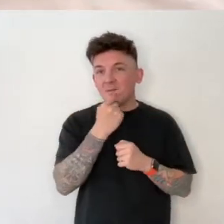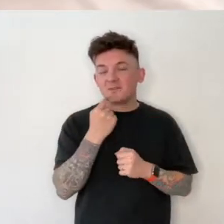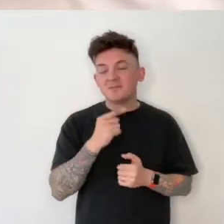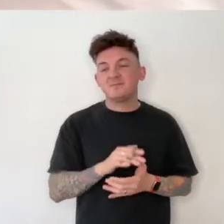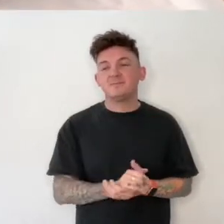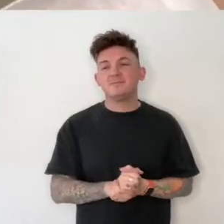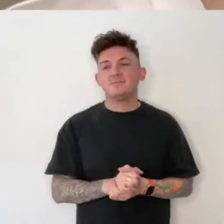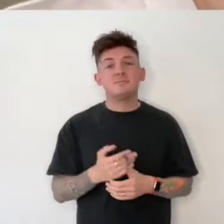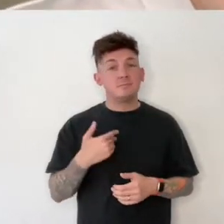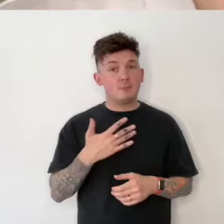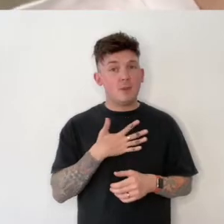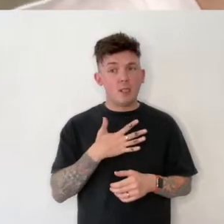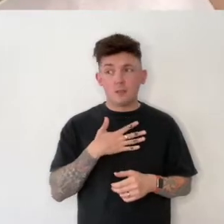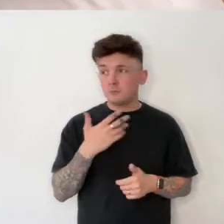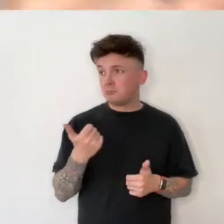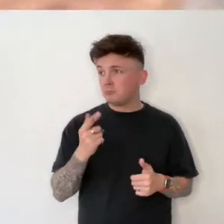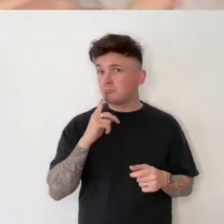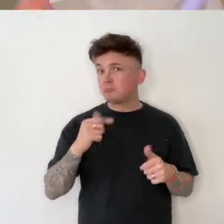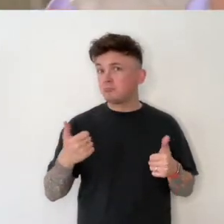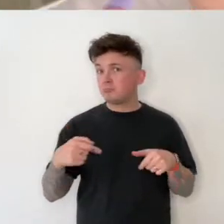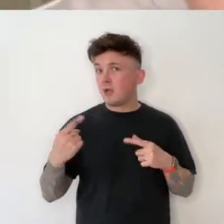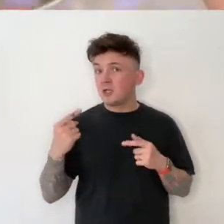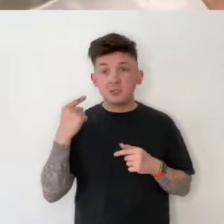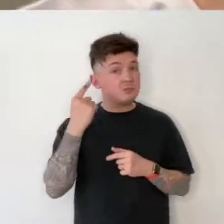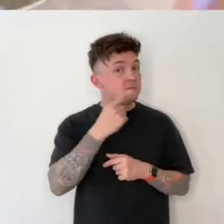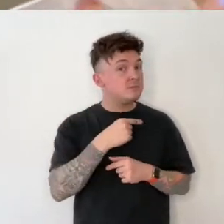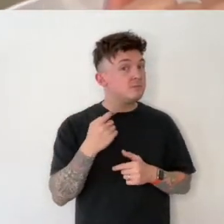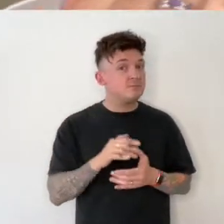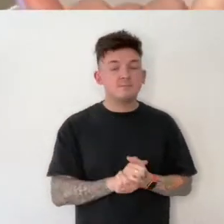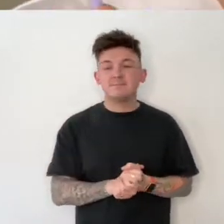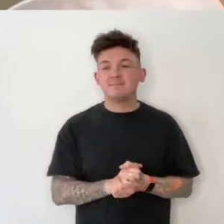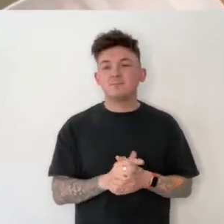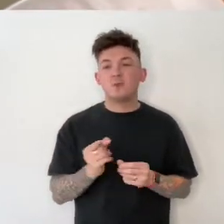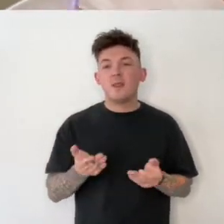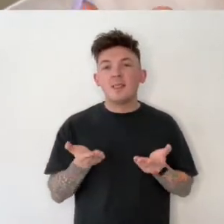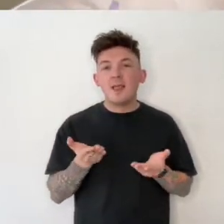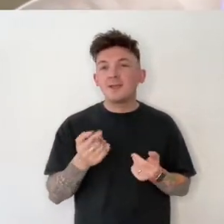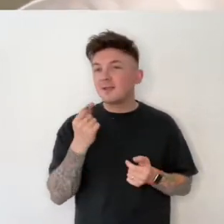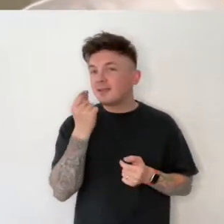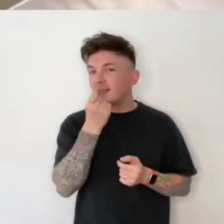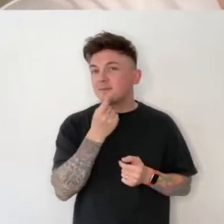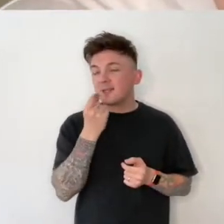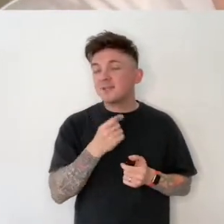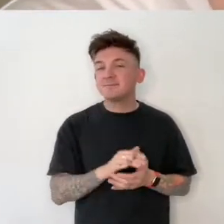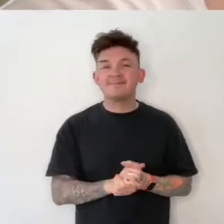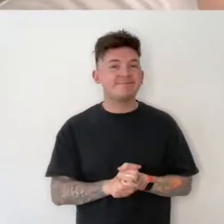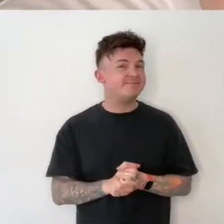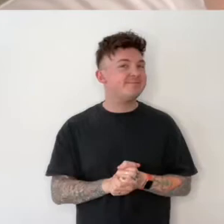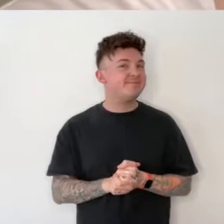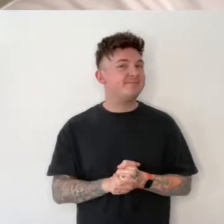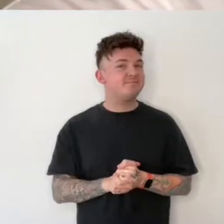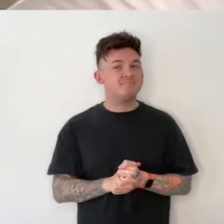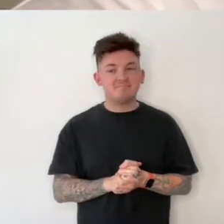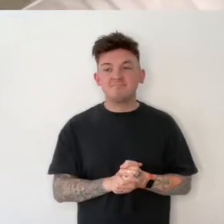done a kind of darker lip liner and slightly lighter lipstick inside as well and I'm quite,